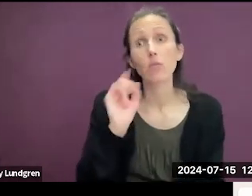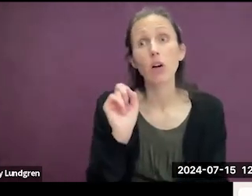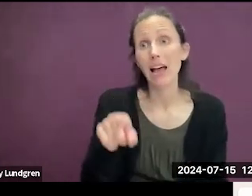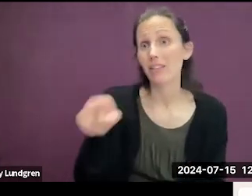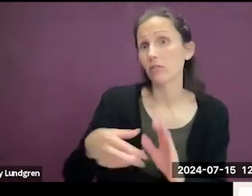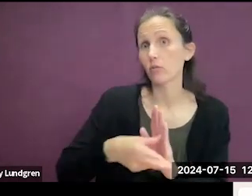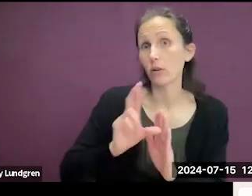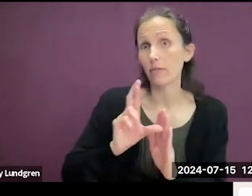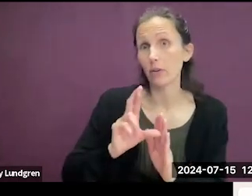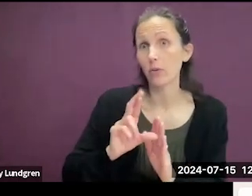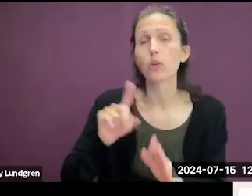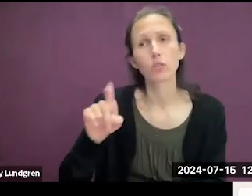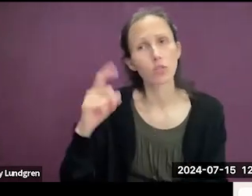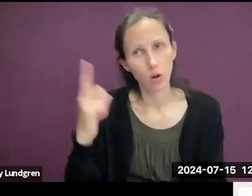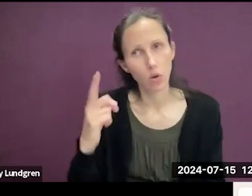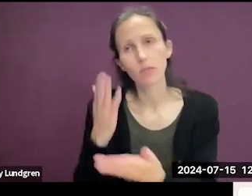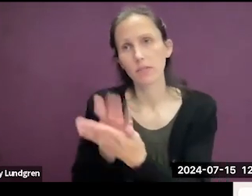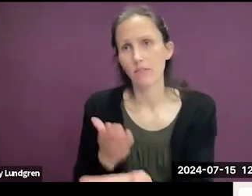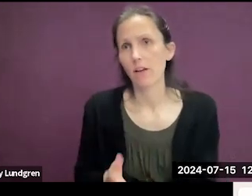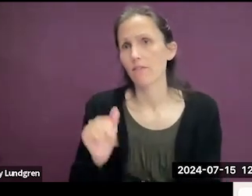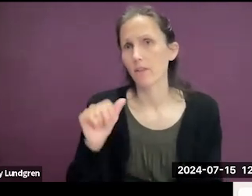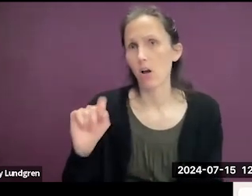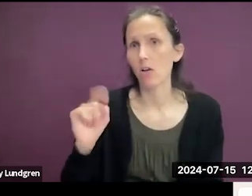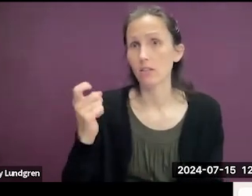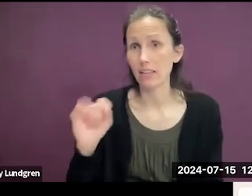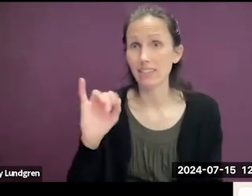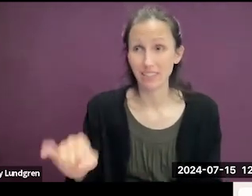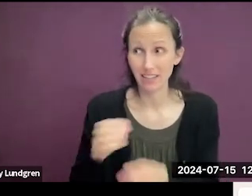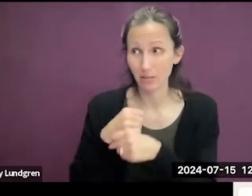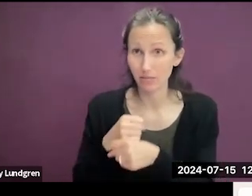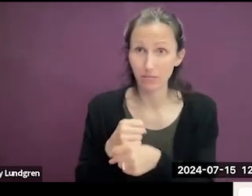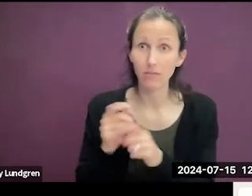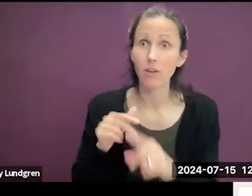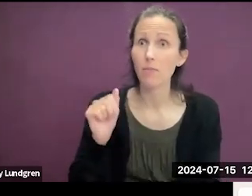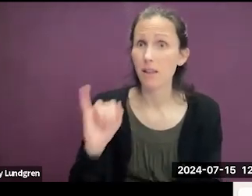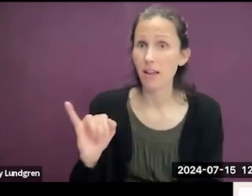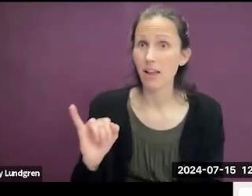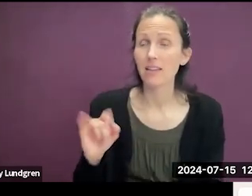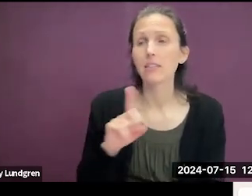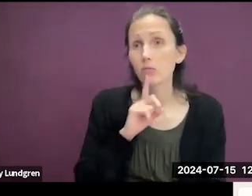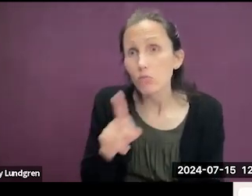So you always should verify that the alt-text that's being generated from AI is really what you wanna share.